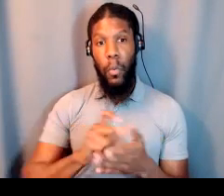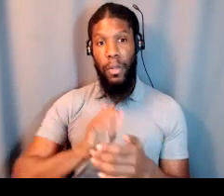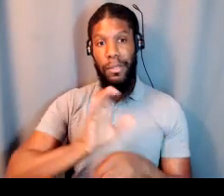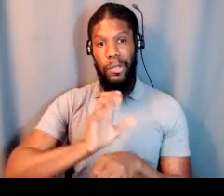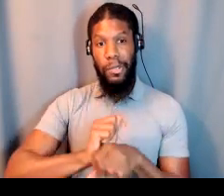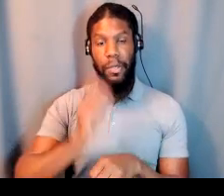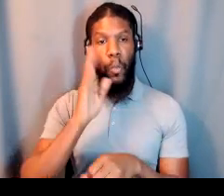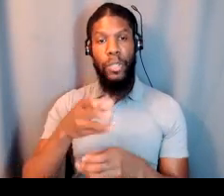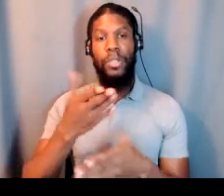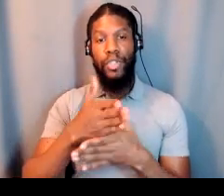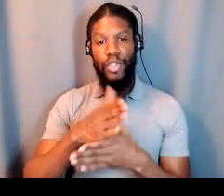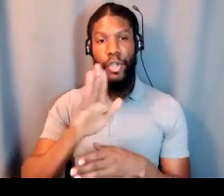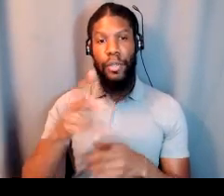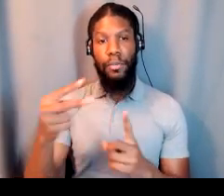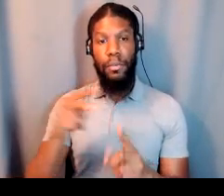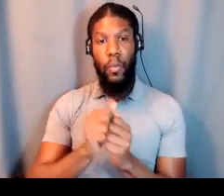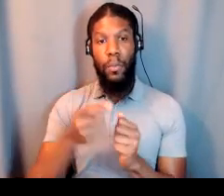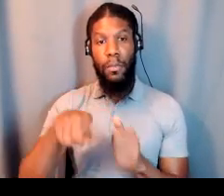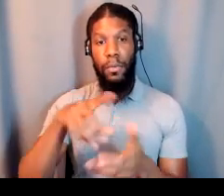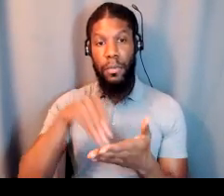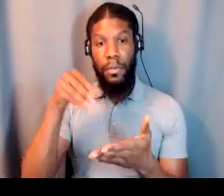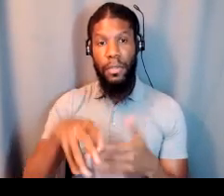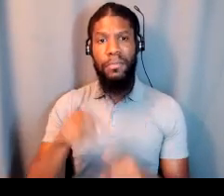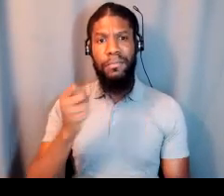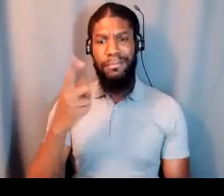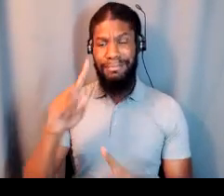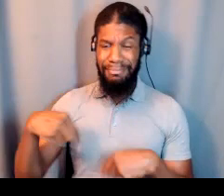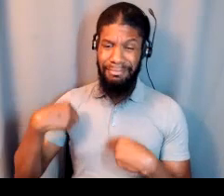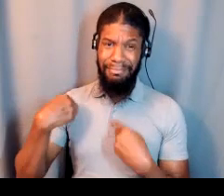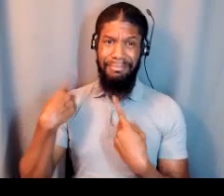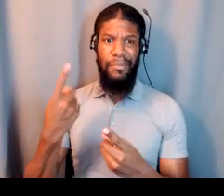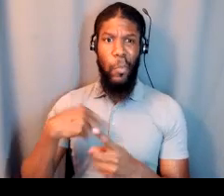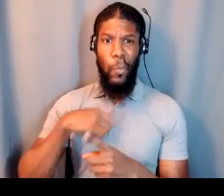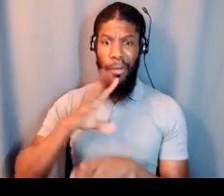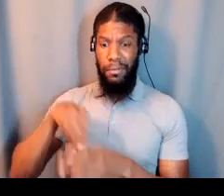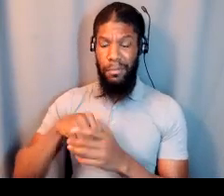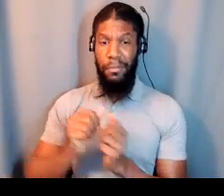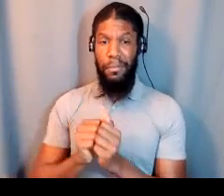This has also long been a practice at UHV s [University of Houston-Victoria s] writing center, with writing consultants